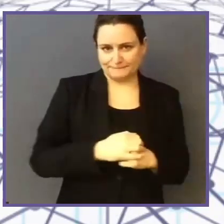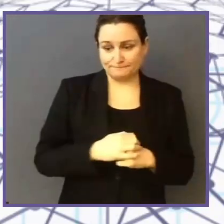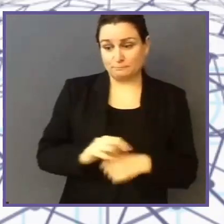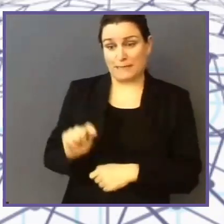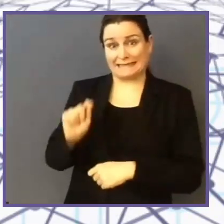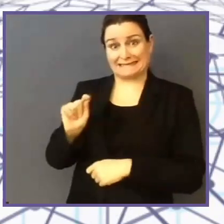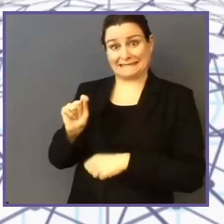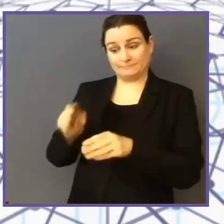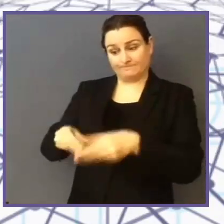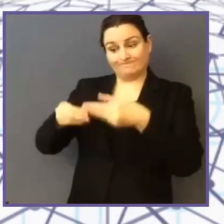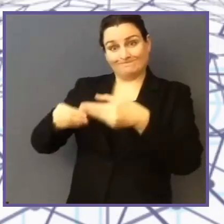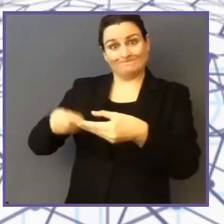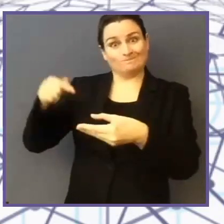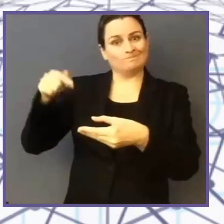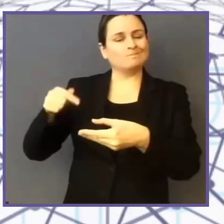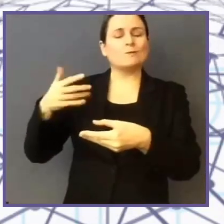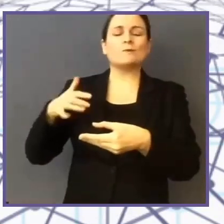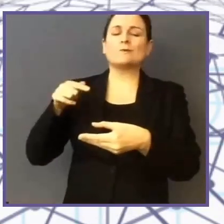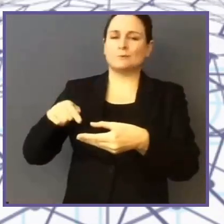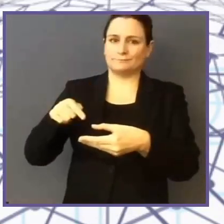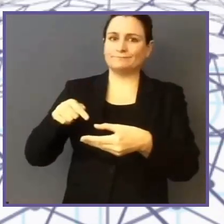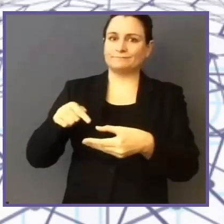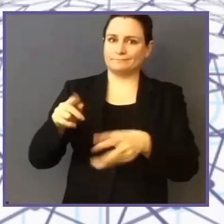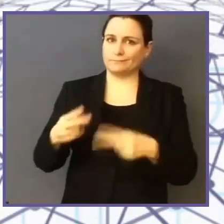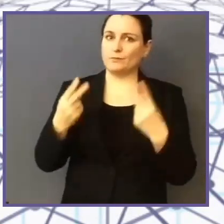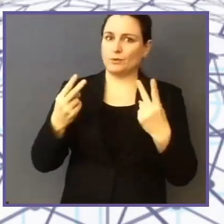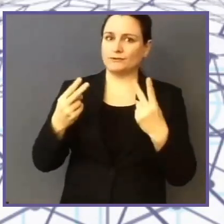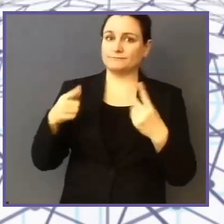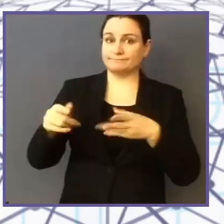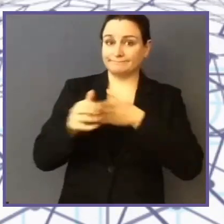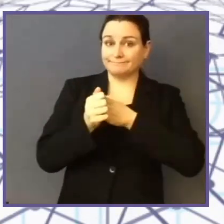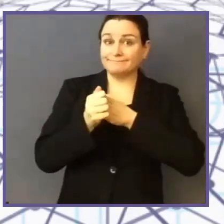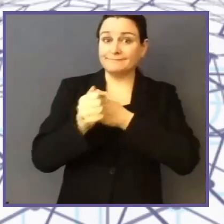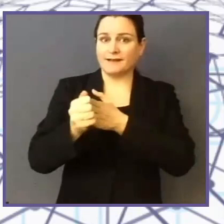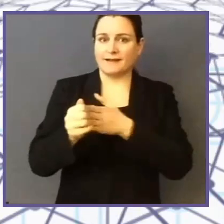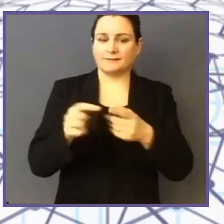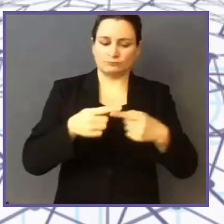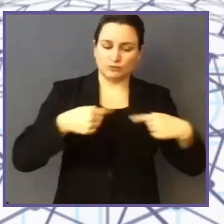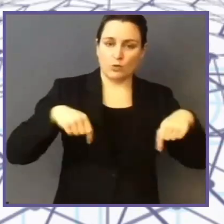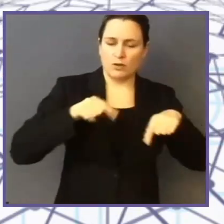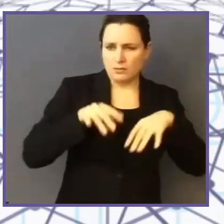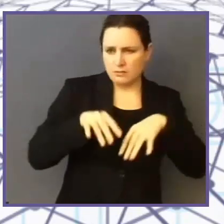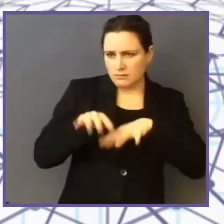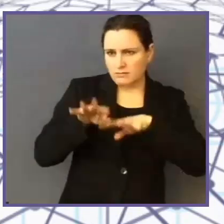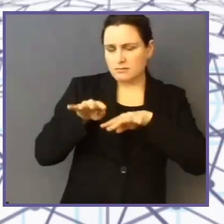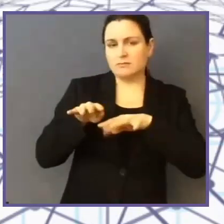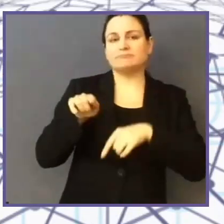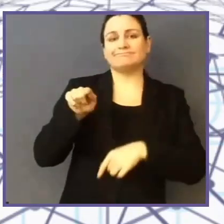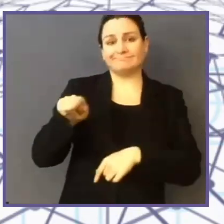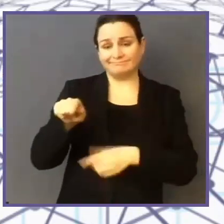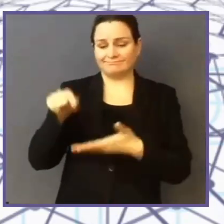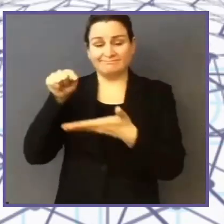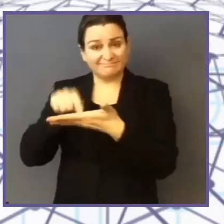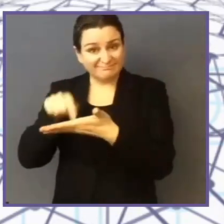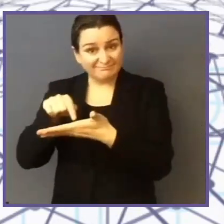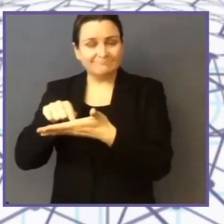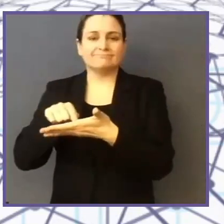We as persons with disabilities must be meaningfully consulted and involved in all aspects concerning